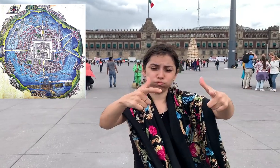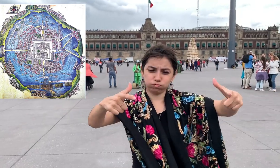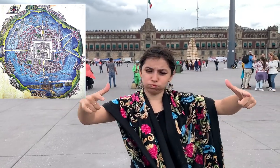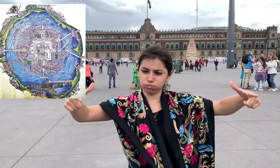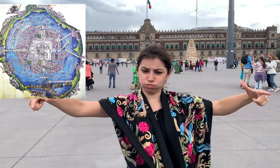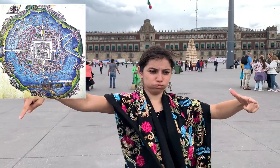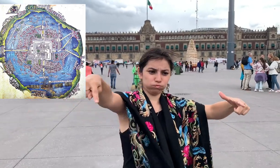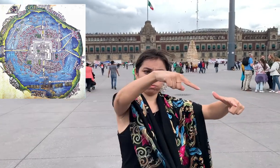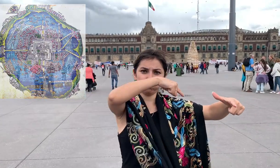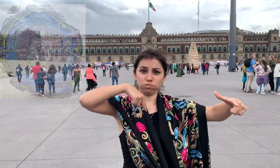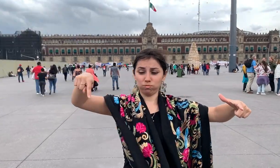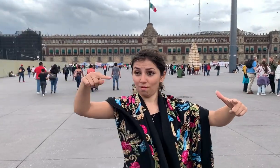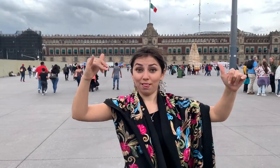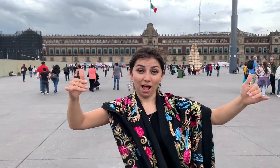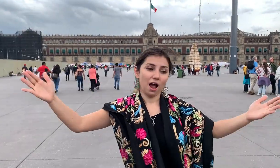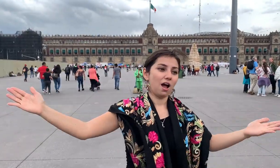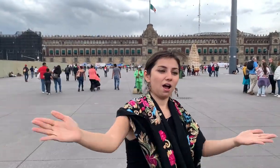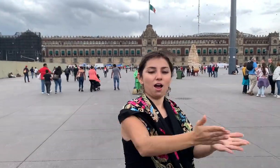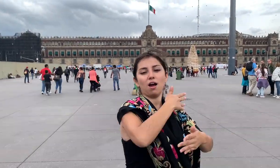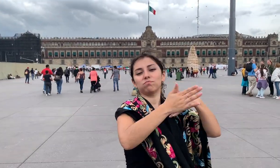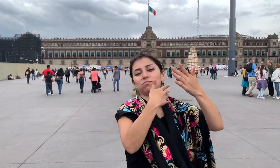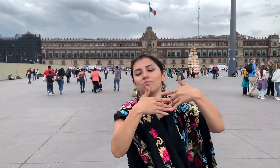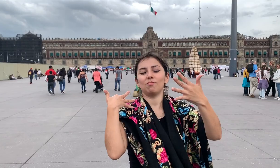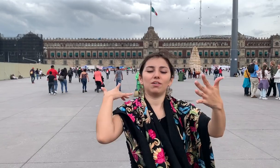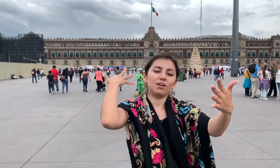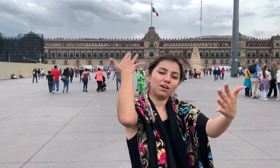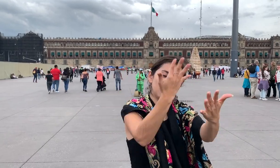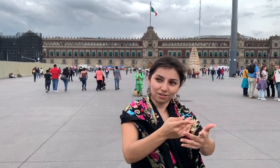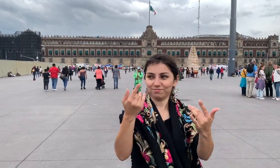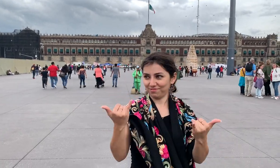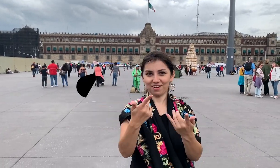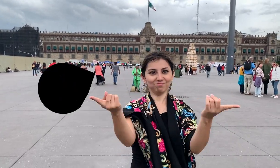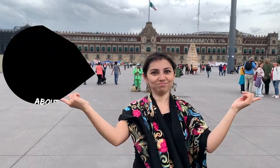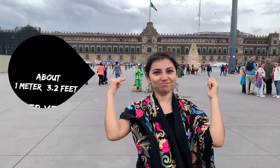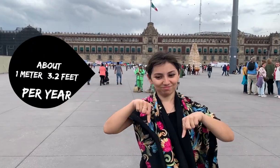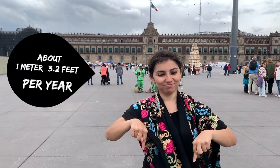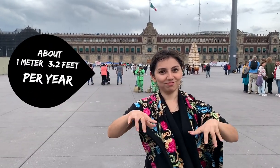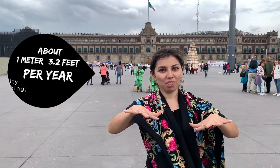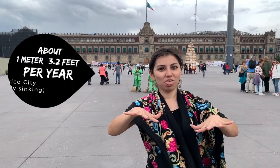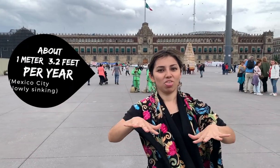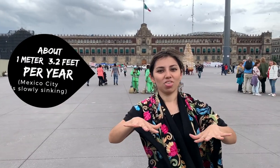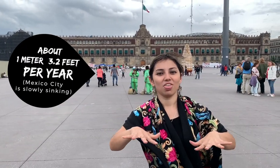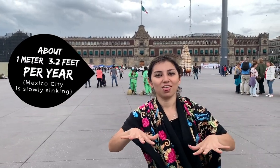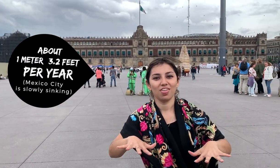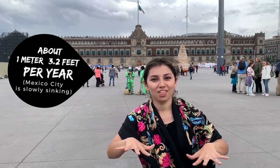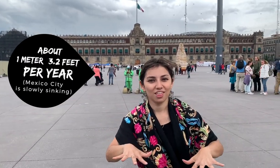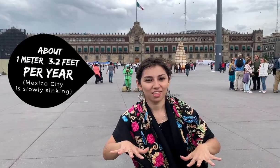The lake surrounds the Aztec Ruins here As time passed, it was removed (due to Spanish colonization) and now it looks like this today. And the Mexico City is slowly sinking